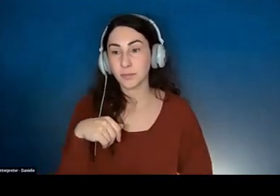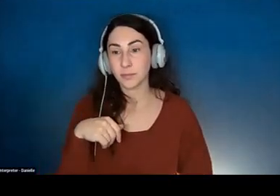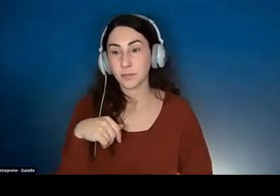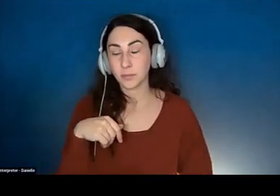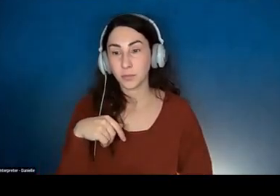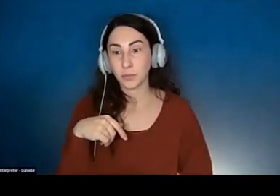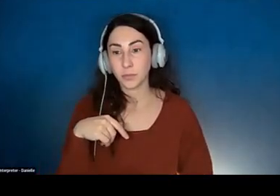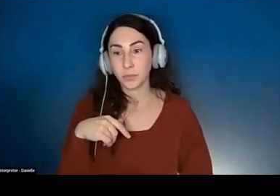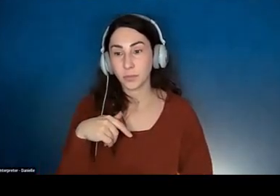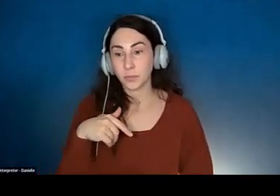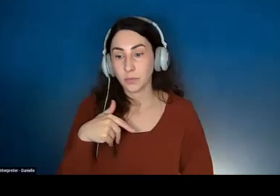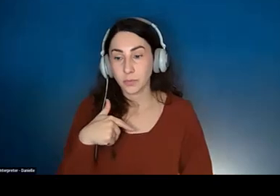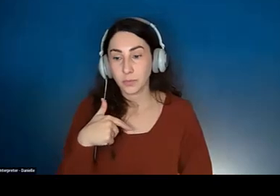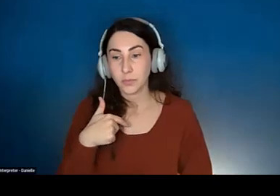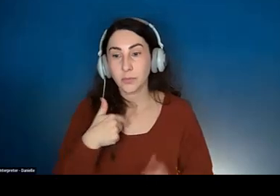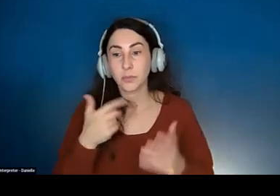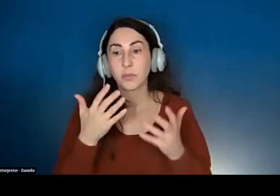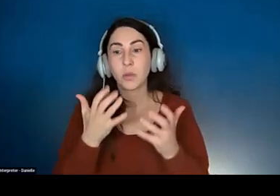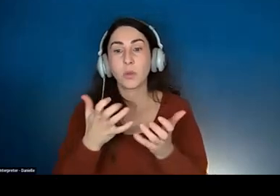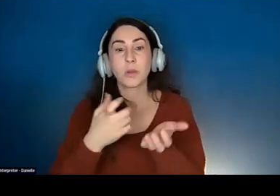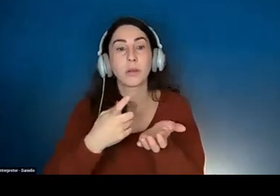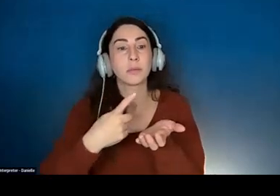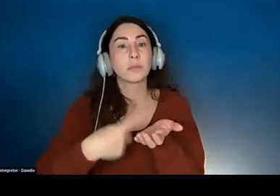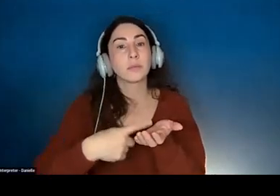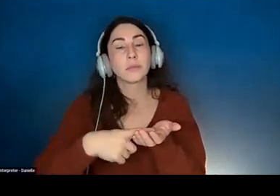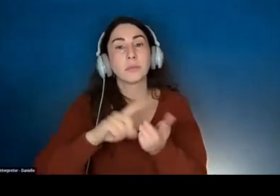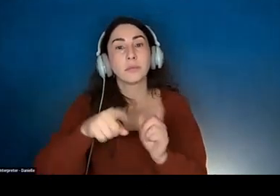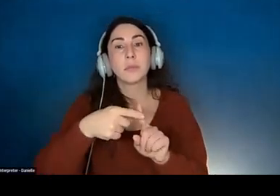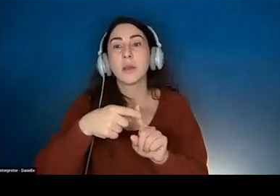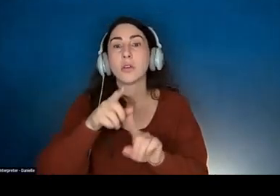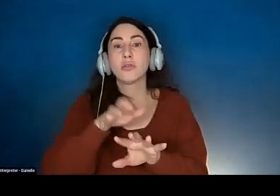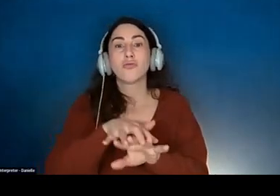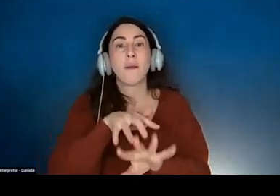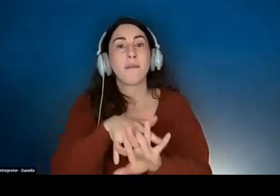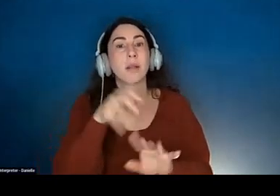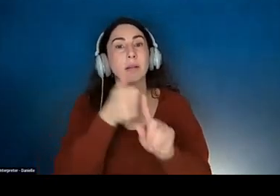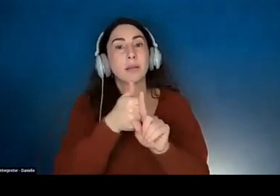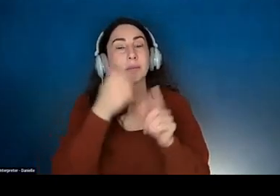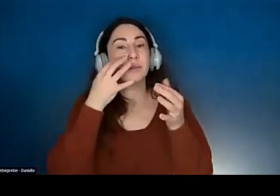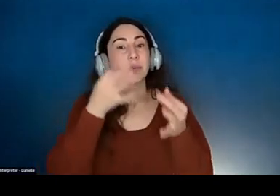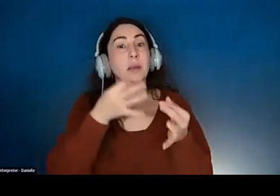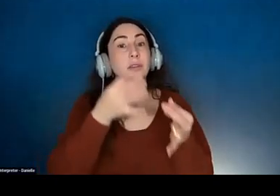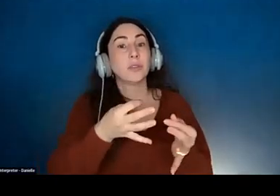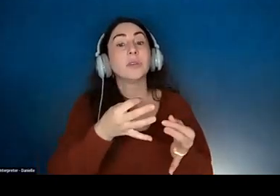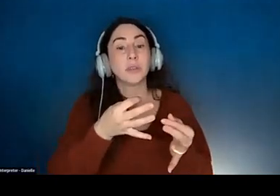briefly about tribal sovereignty self-determination and government-to -government relationships